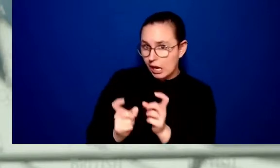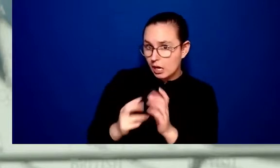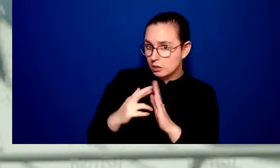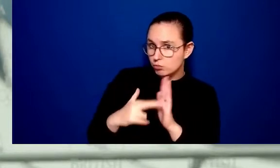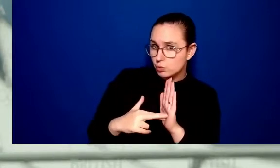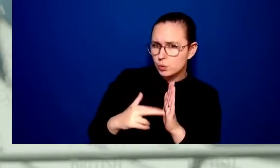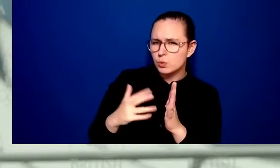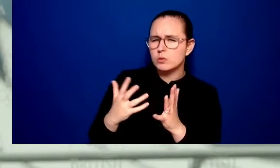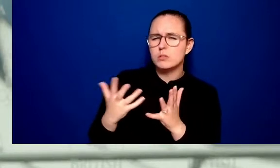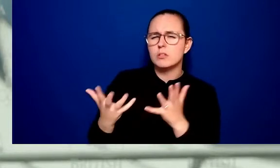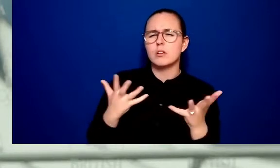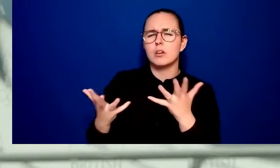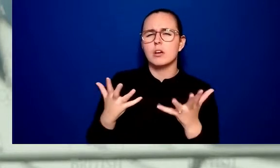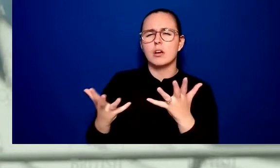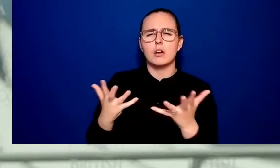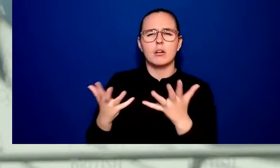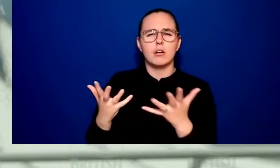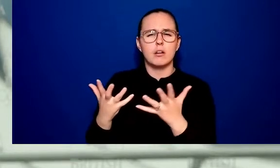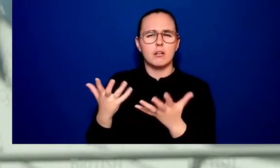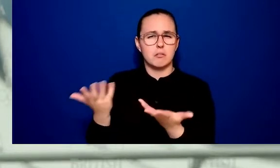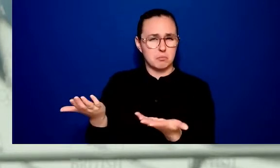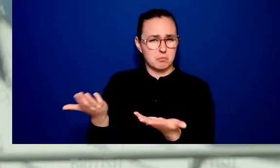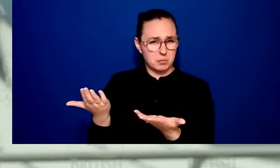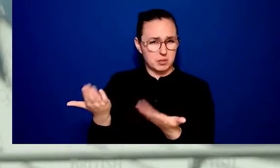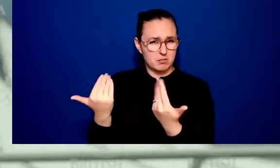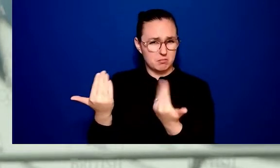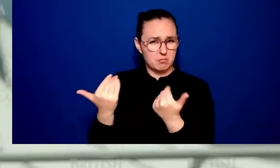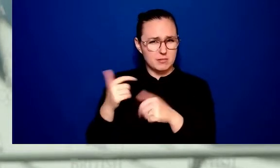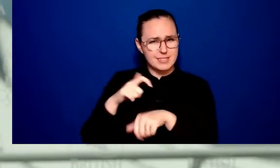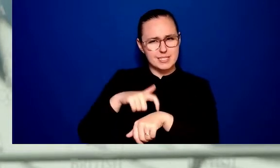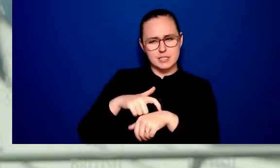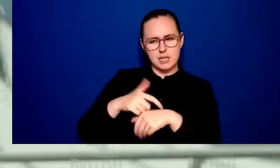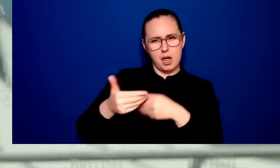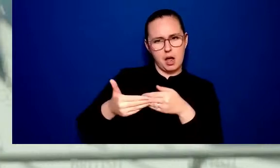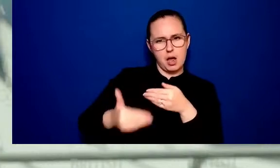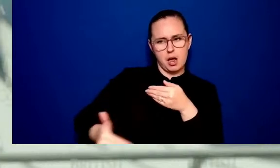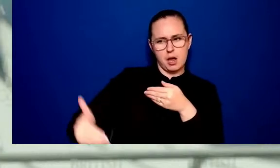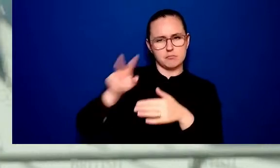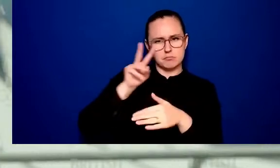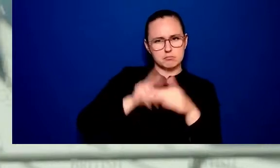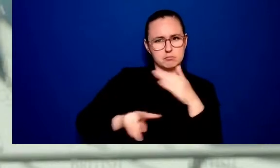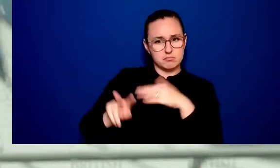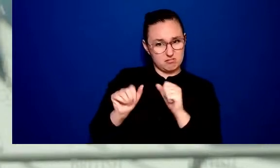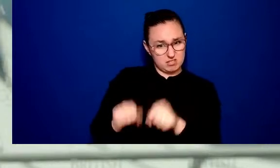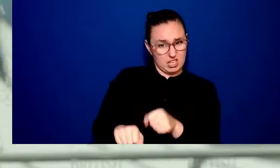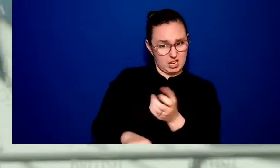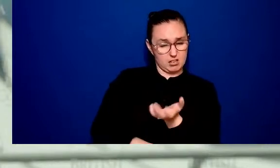August. Or maybe you can sketch